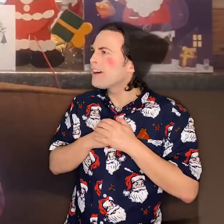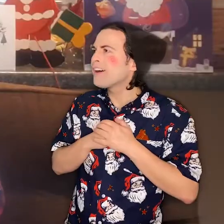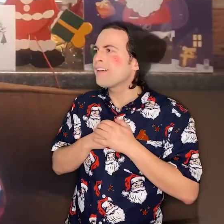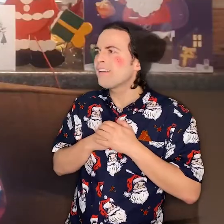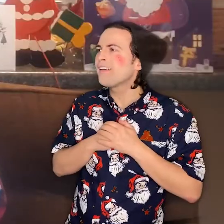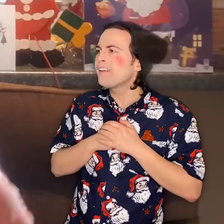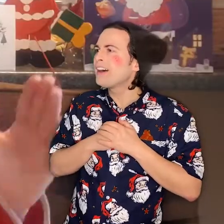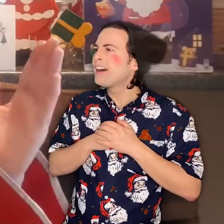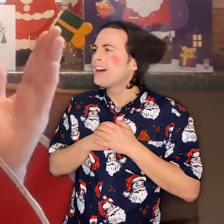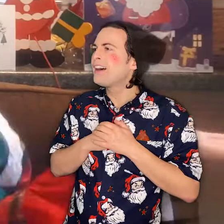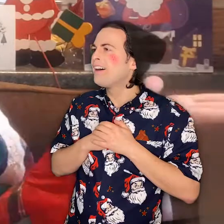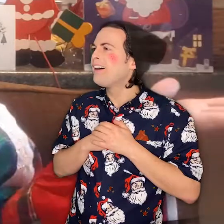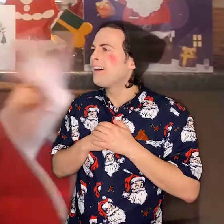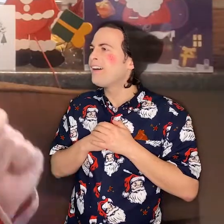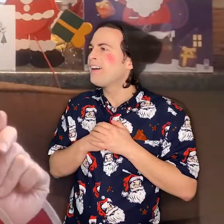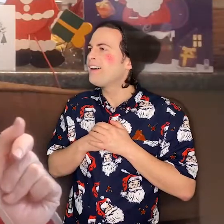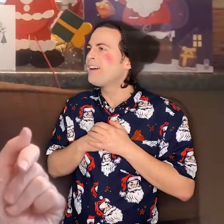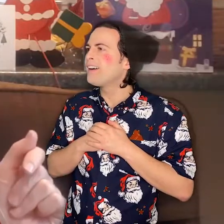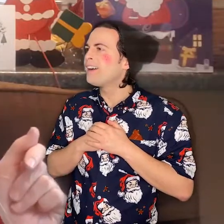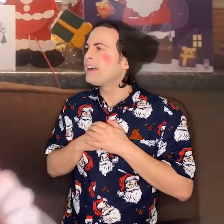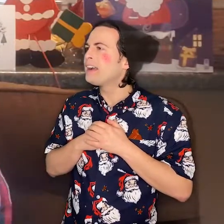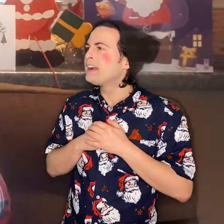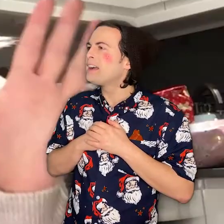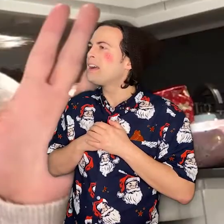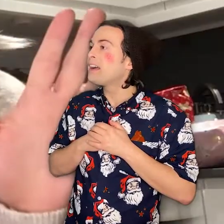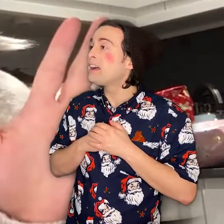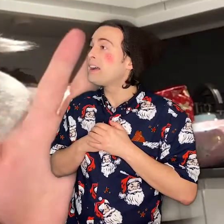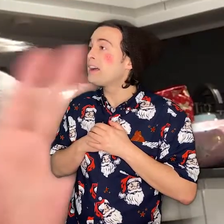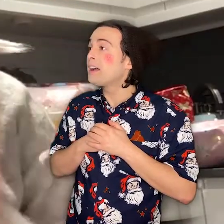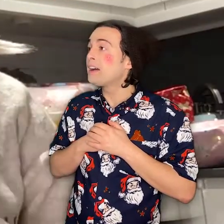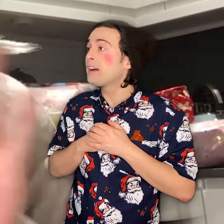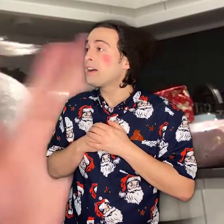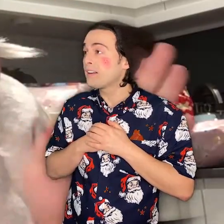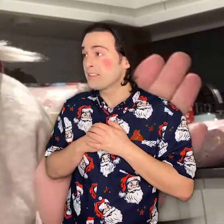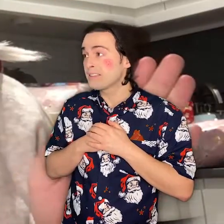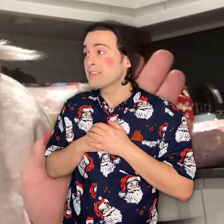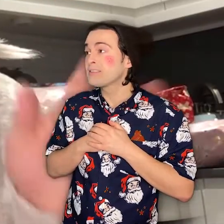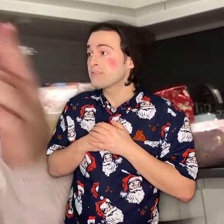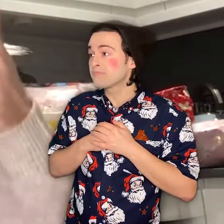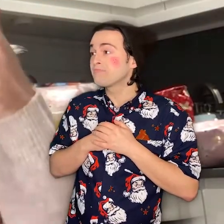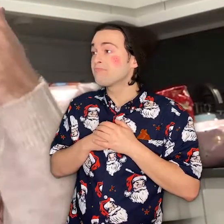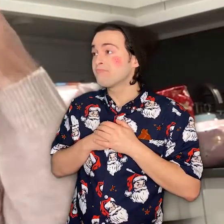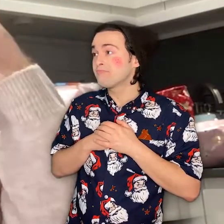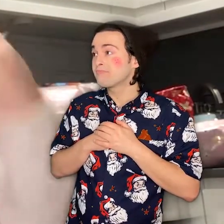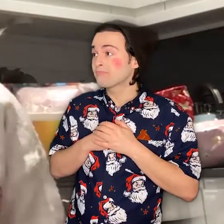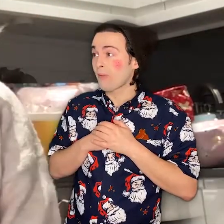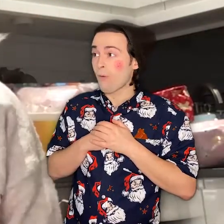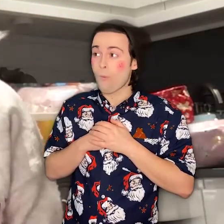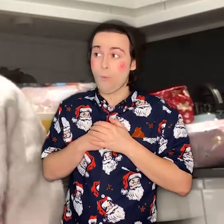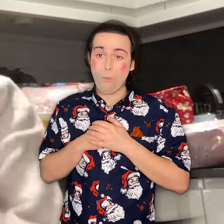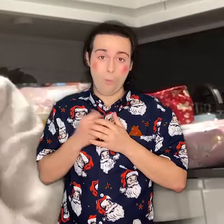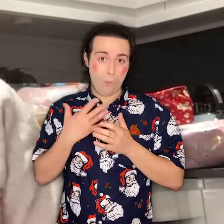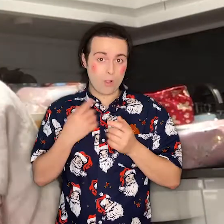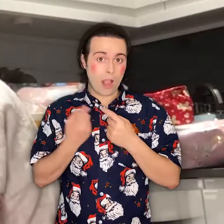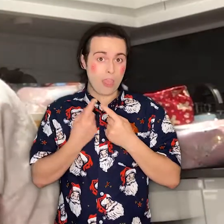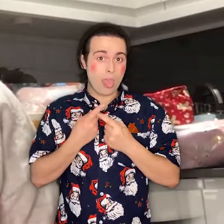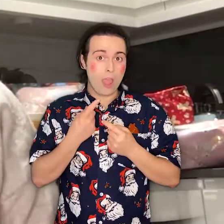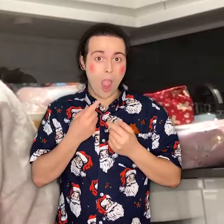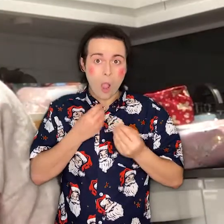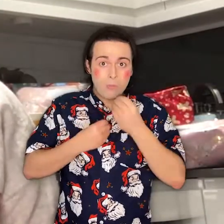It was like she was in the room with us. Senga - Honestlt hen, I couldn't eat another morsel, except from desert and the cheese board.